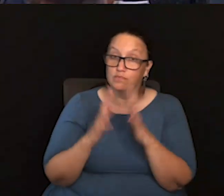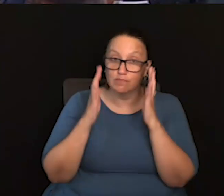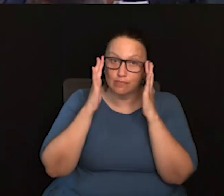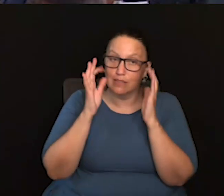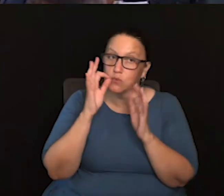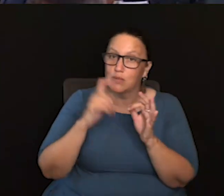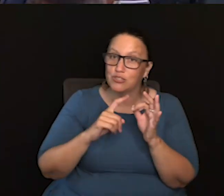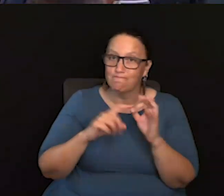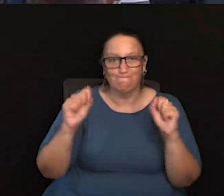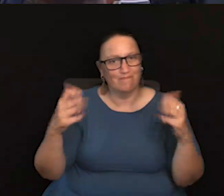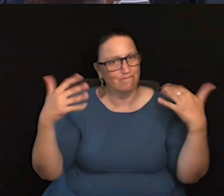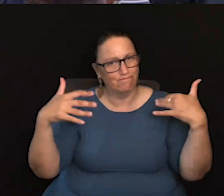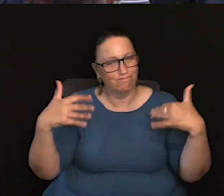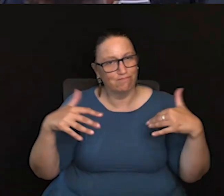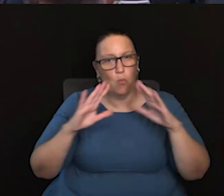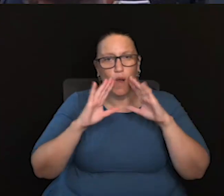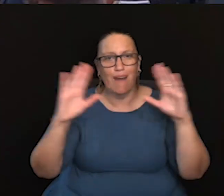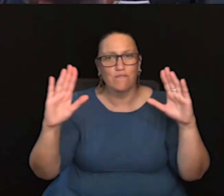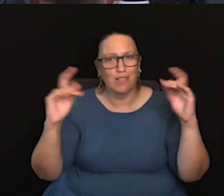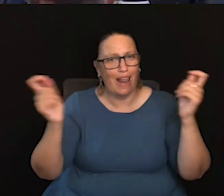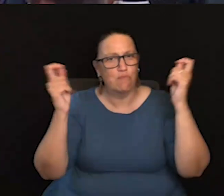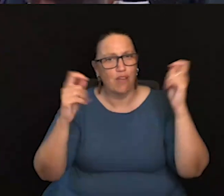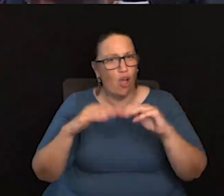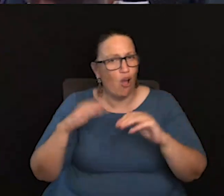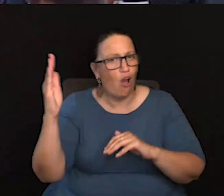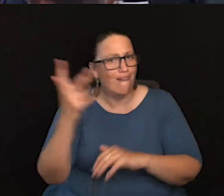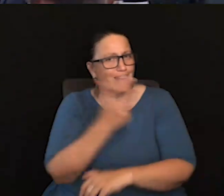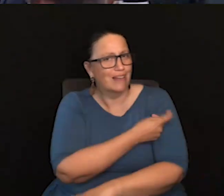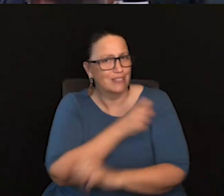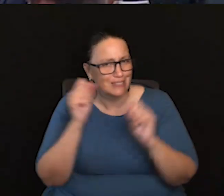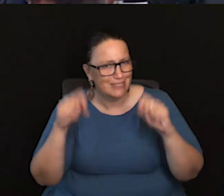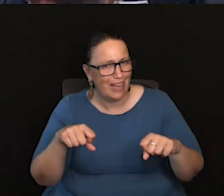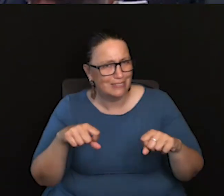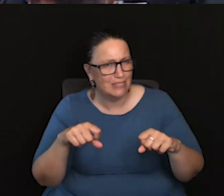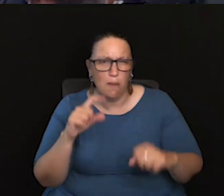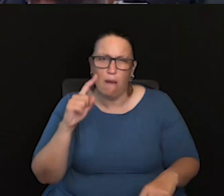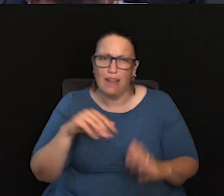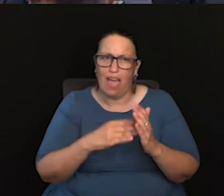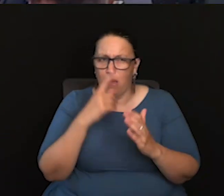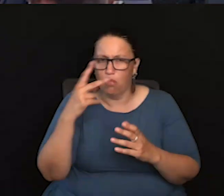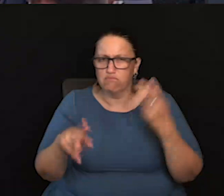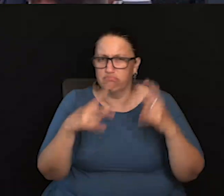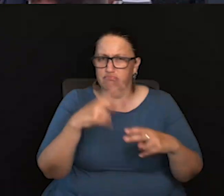There have been days where it's been a hundred a day, which is, the monthly total in a really bad flu season.